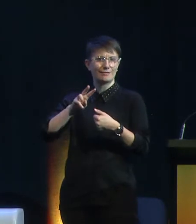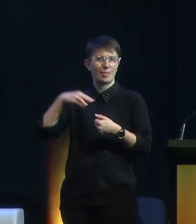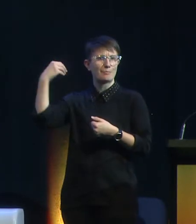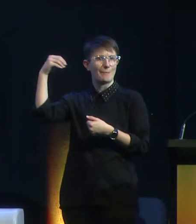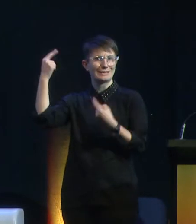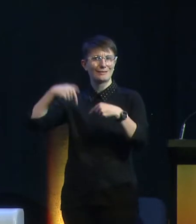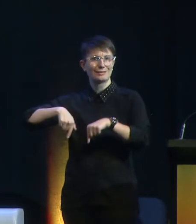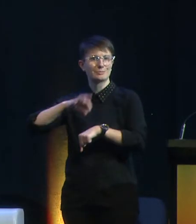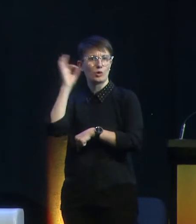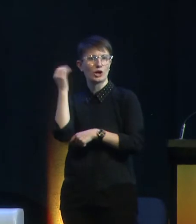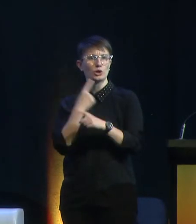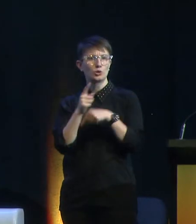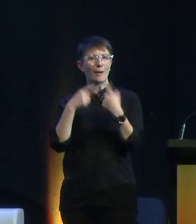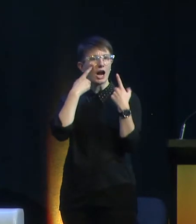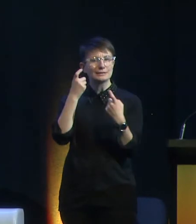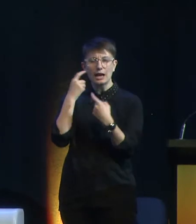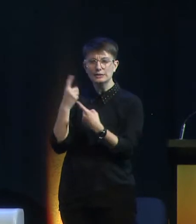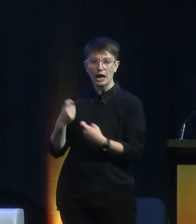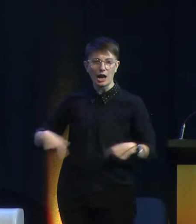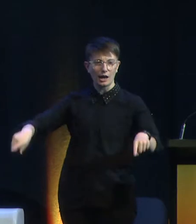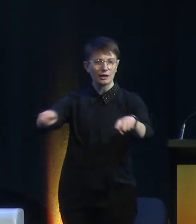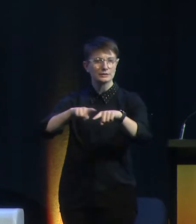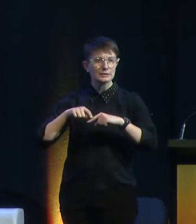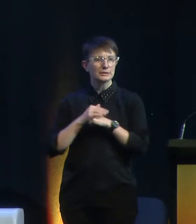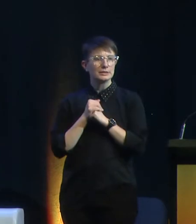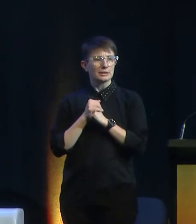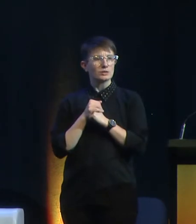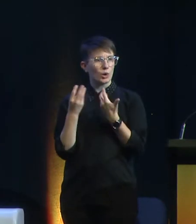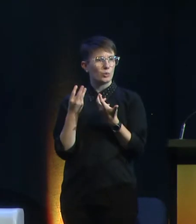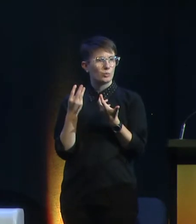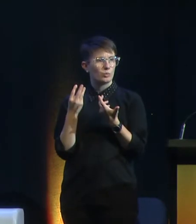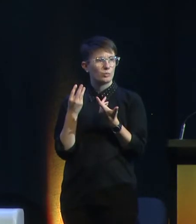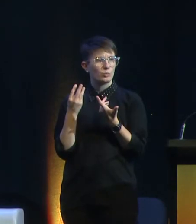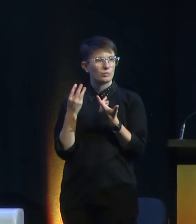about kaitiakitanga, so some of those Māori values were really surfaced and you'll see